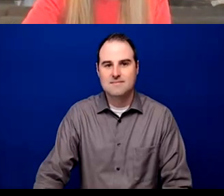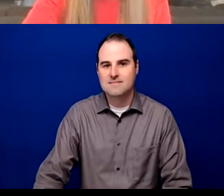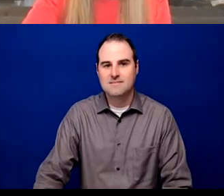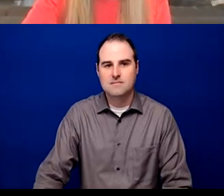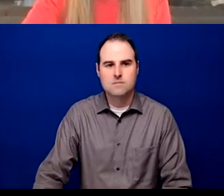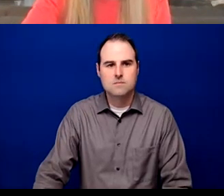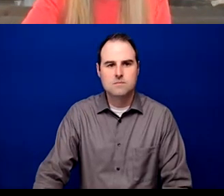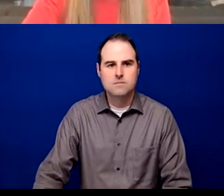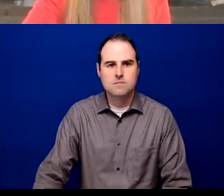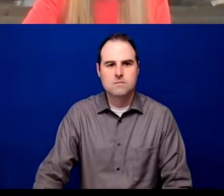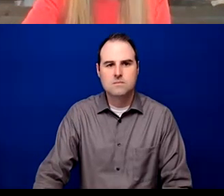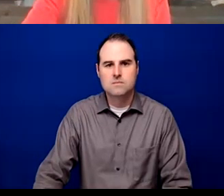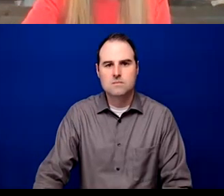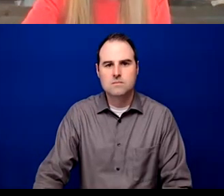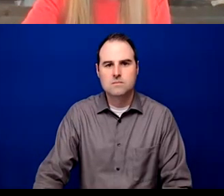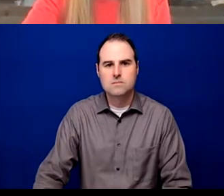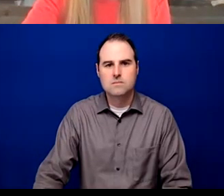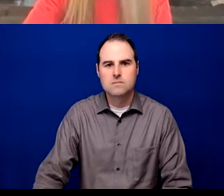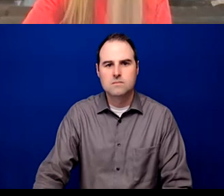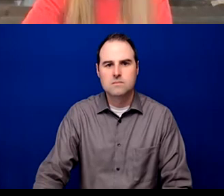That's nice. So